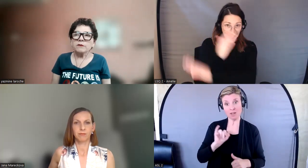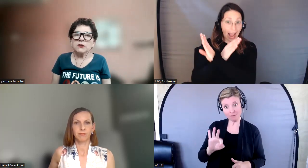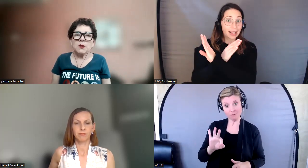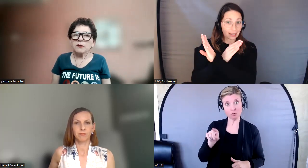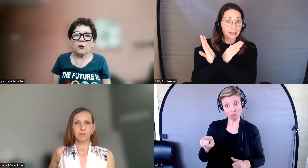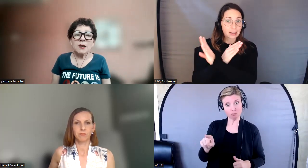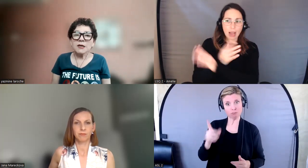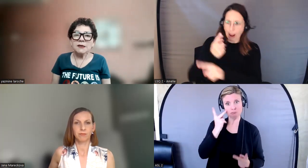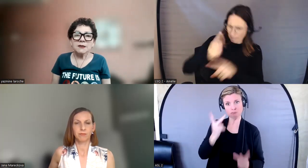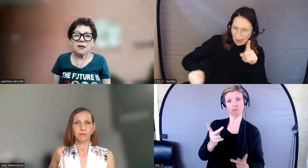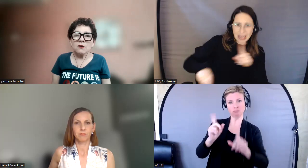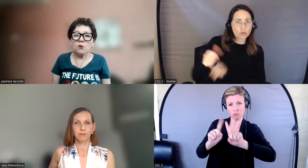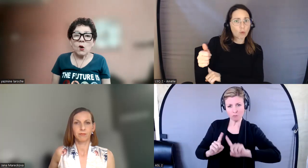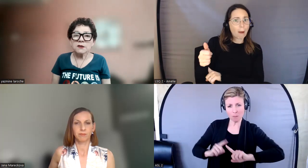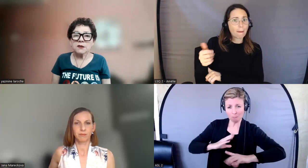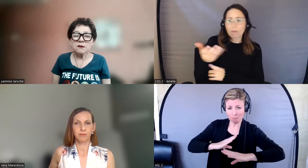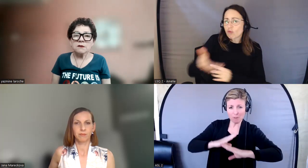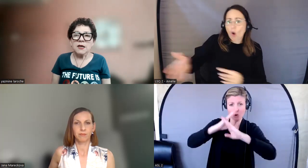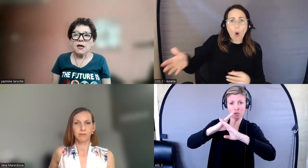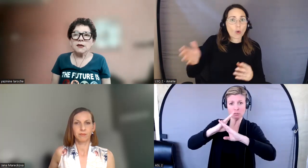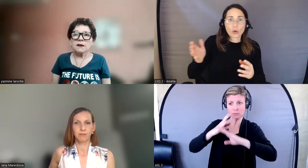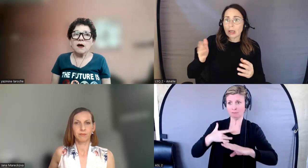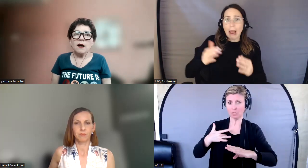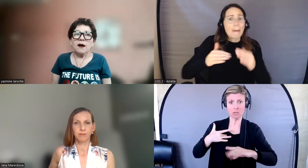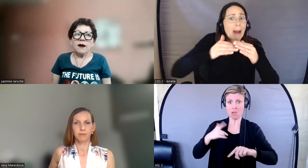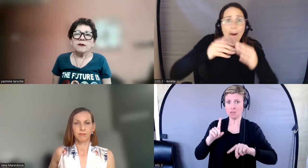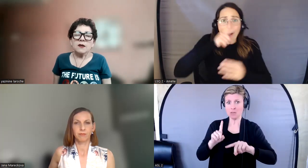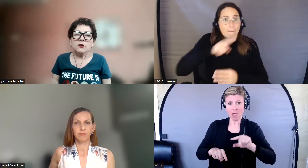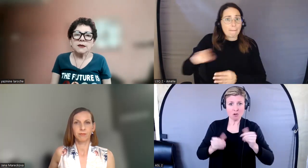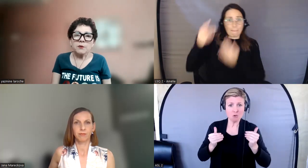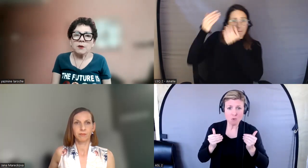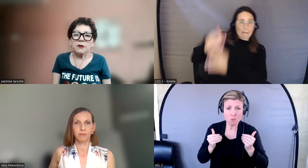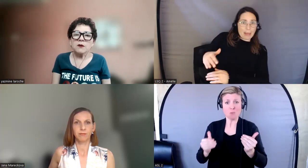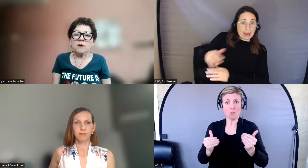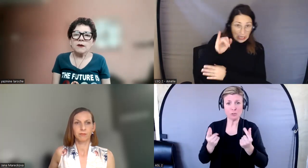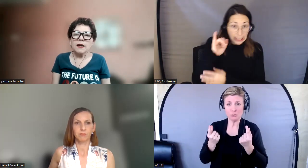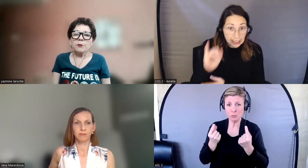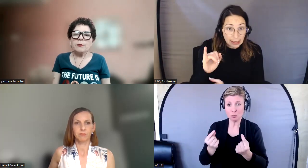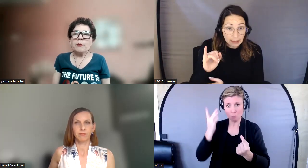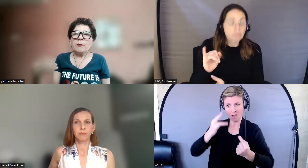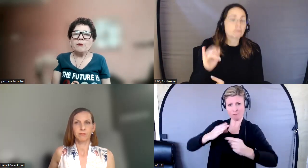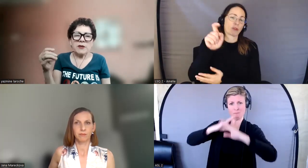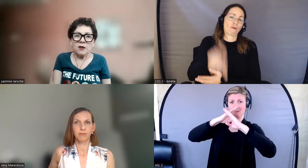doing the great things that you want to do then I think you should let people know but